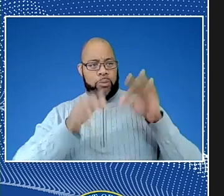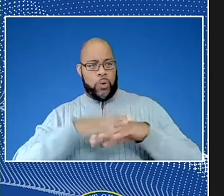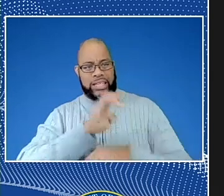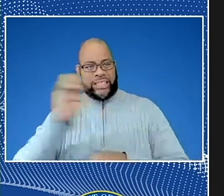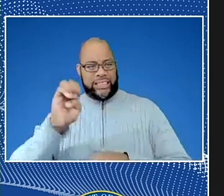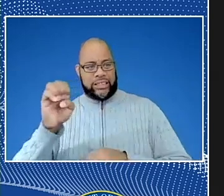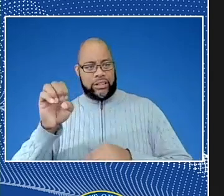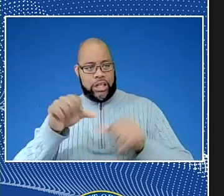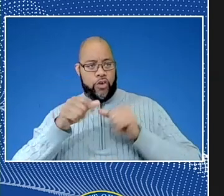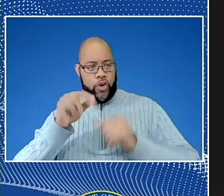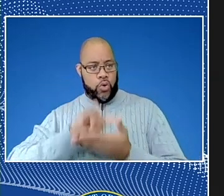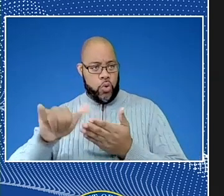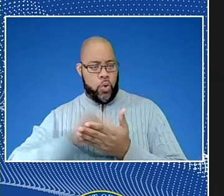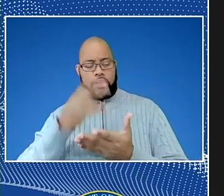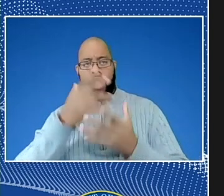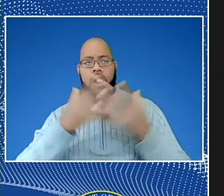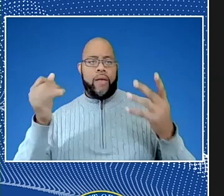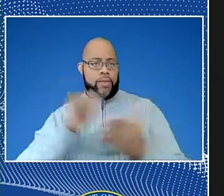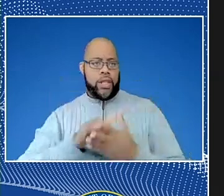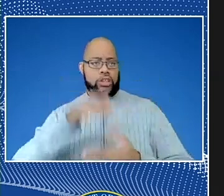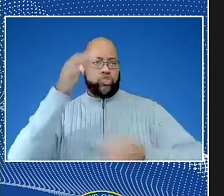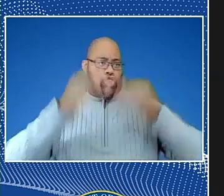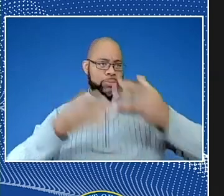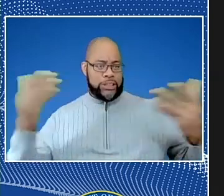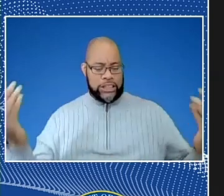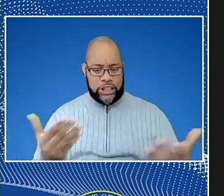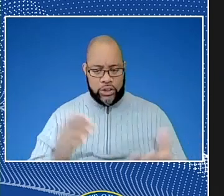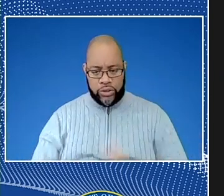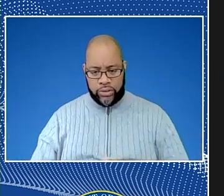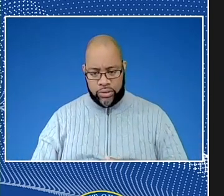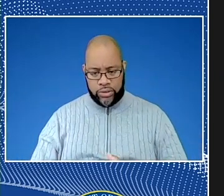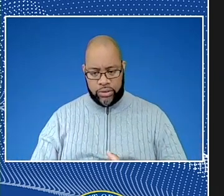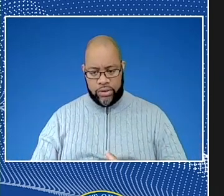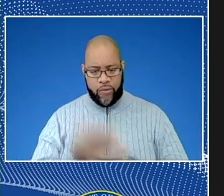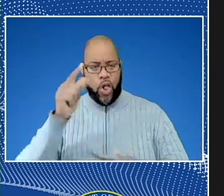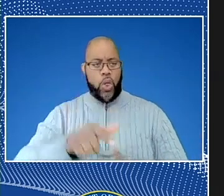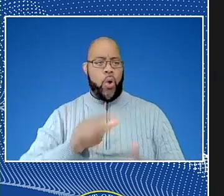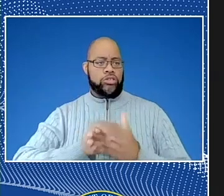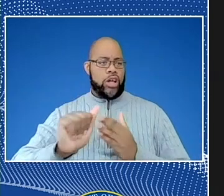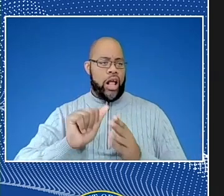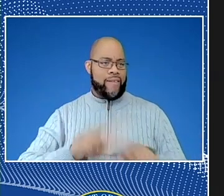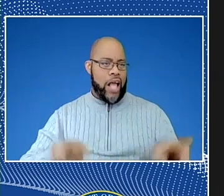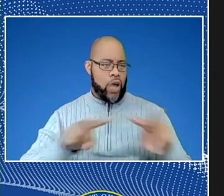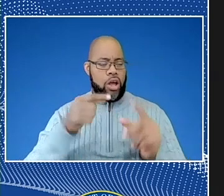So we see a lot of those judgments here, including for low dollar values. And I just think those borrowers have